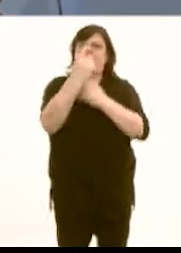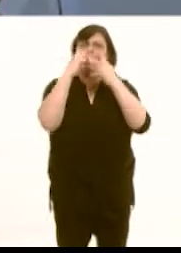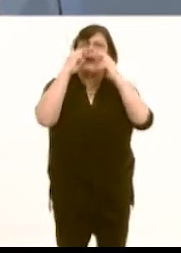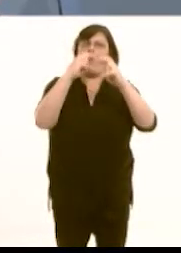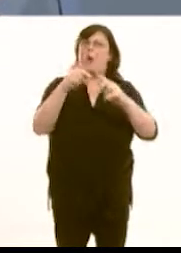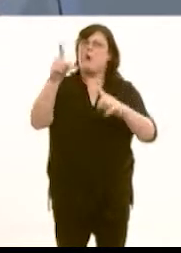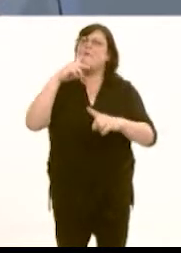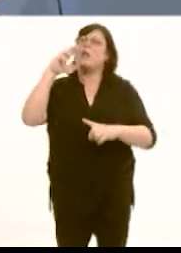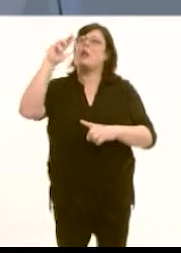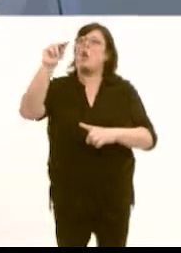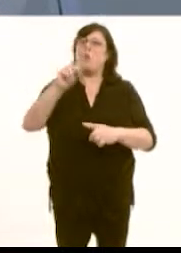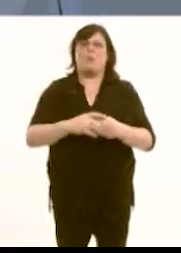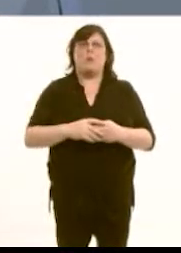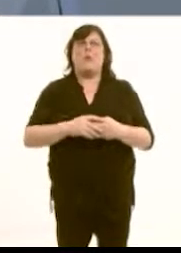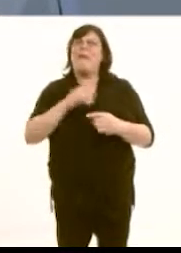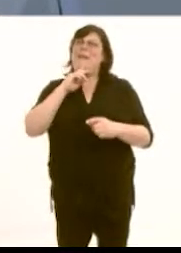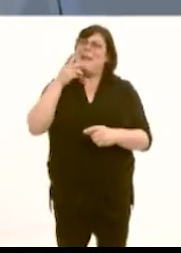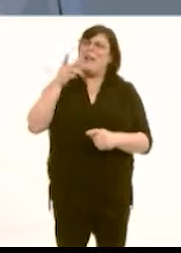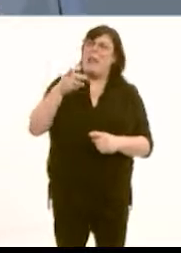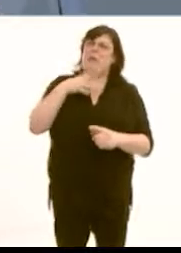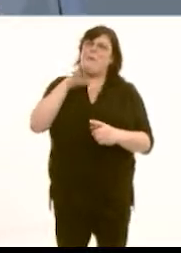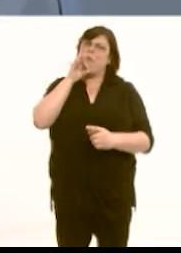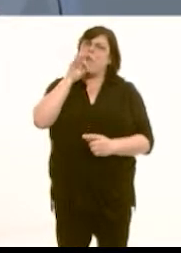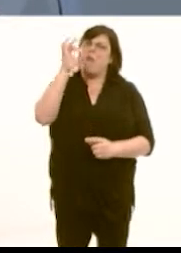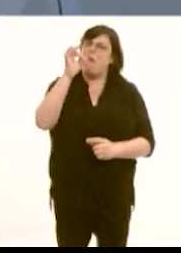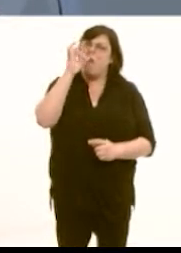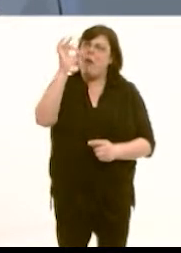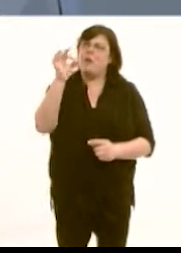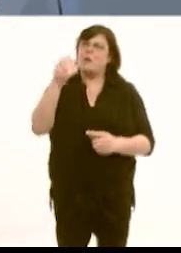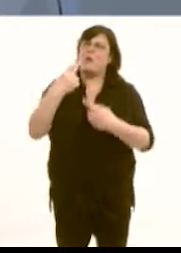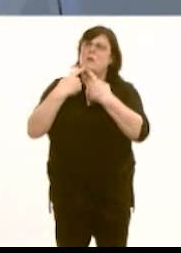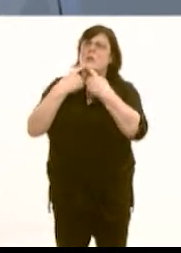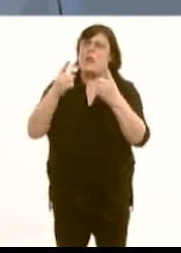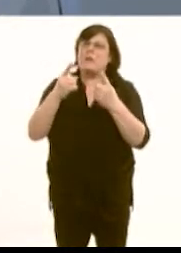Another point that Iíve raised with you time and time again that would help A&E provision